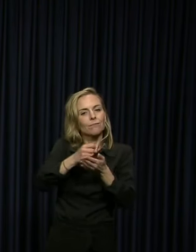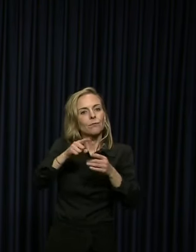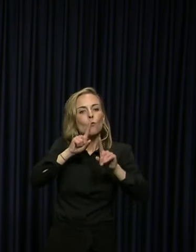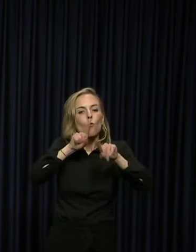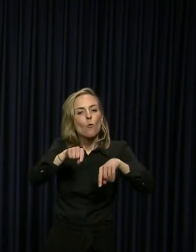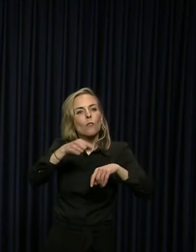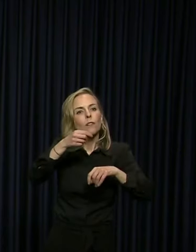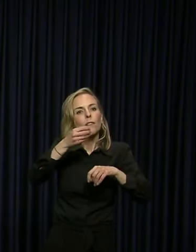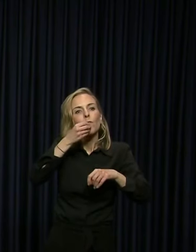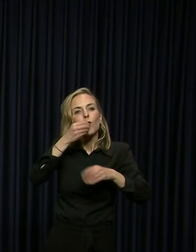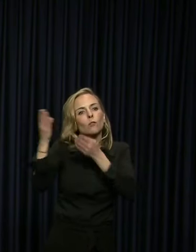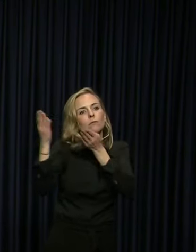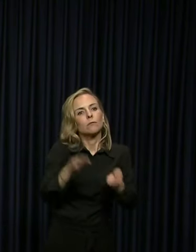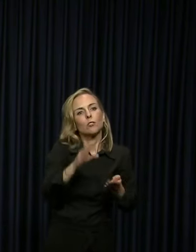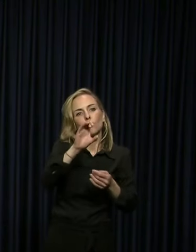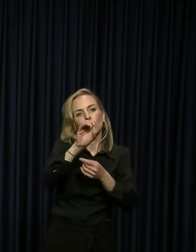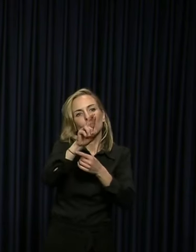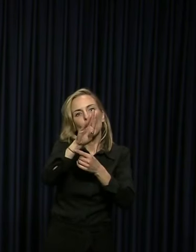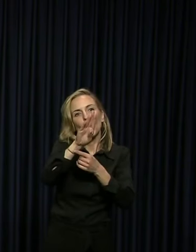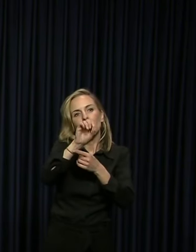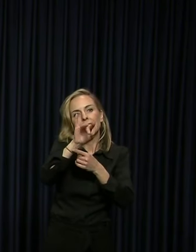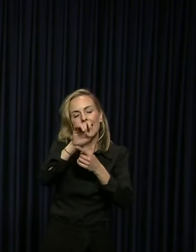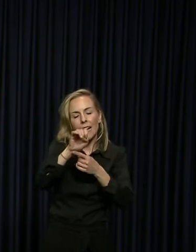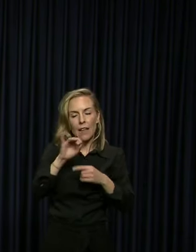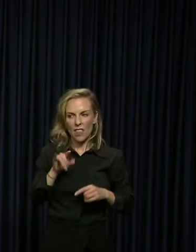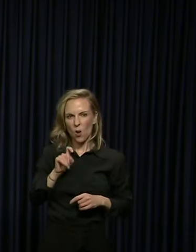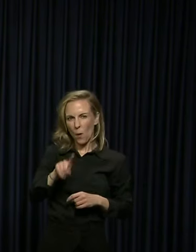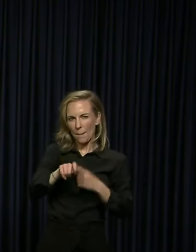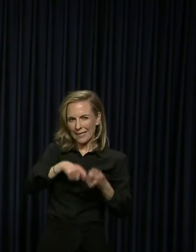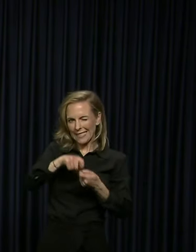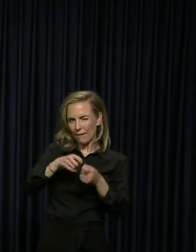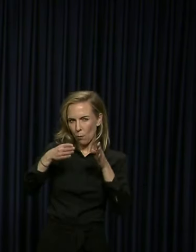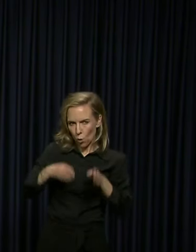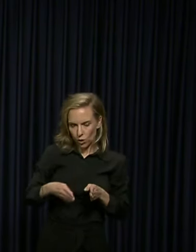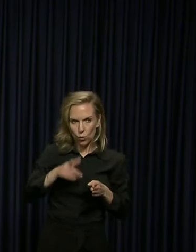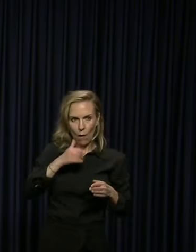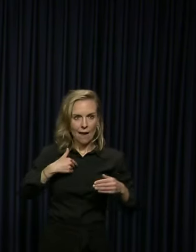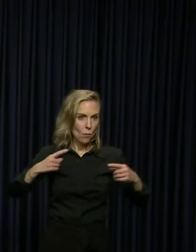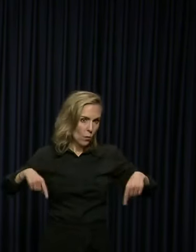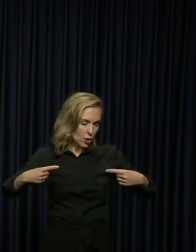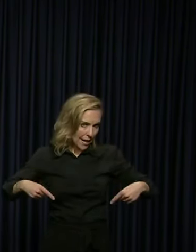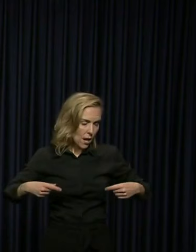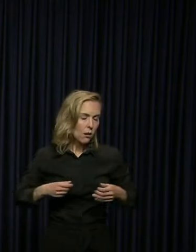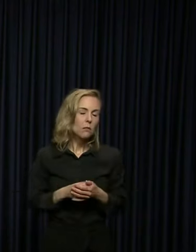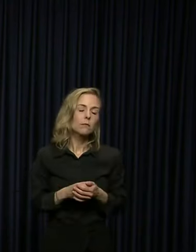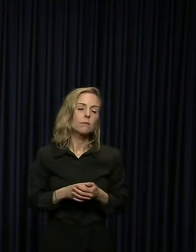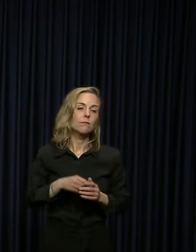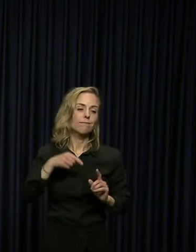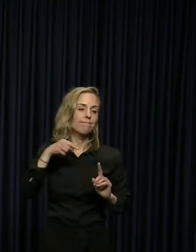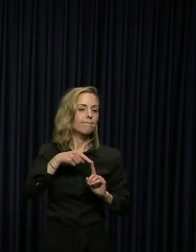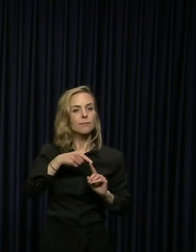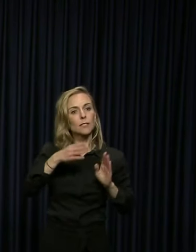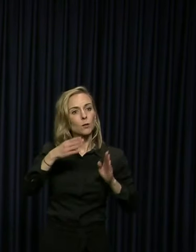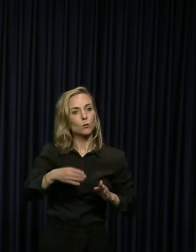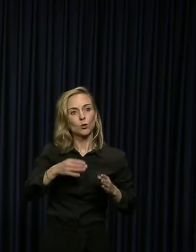GOING DOOR TO DOOR, YOU CANNOT GO DOOR TO DOOR RIGHT NOW FOR ANY REASON. TRYING TO ENCOURAGE PEOPLE TO